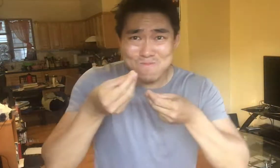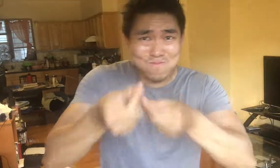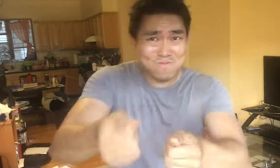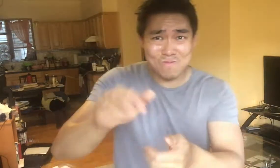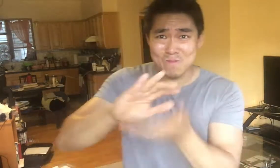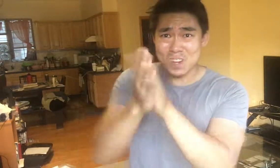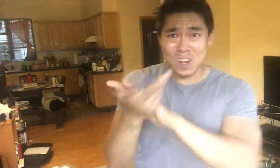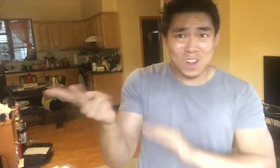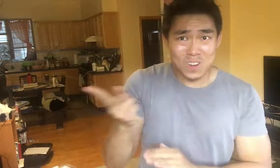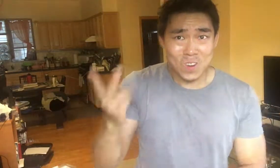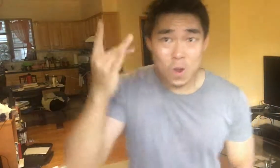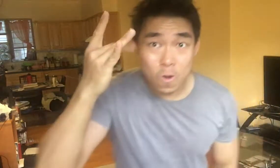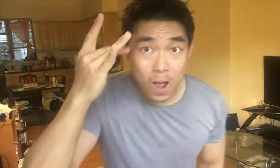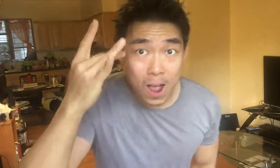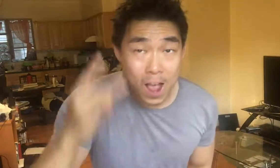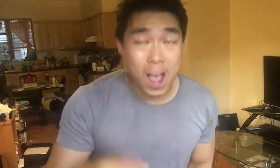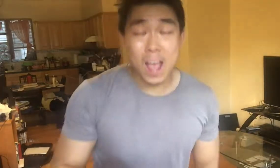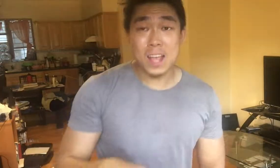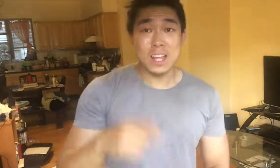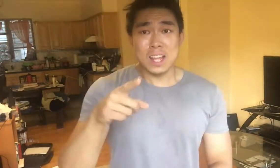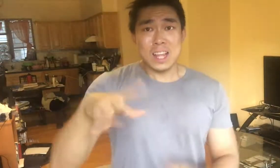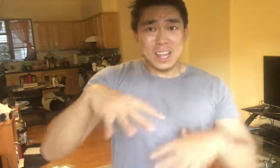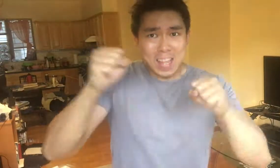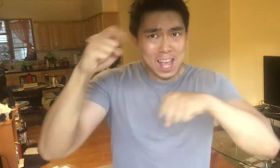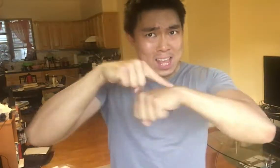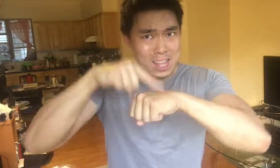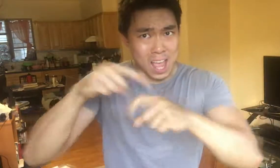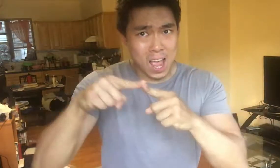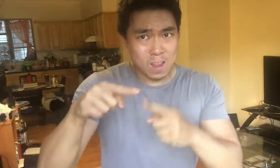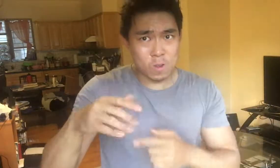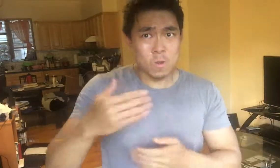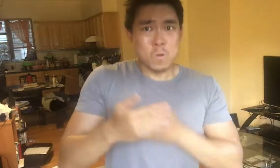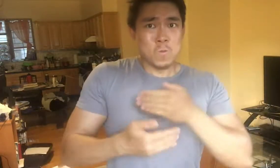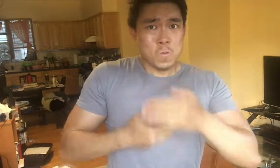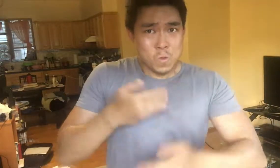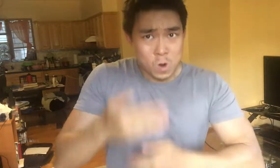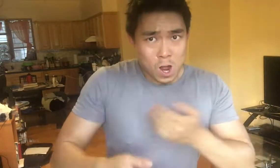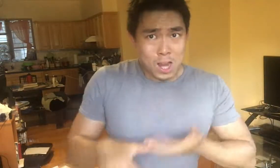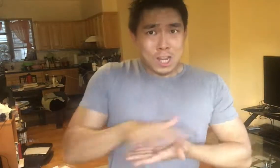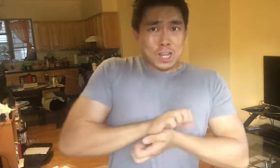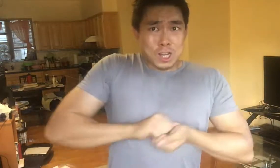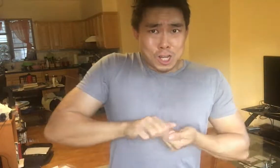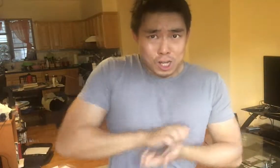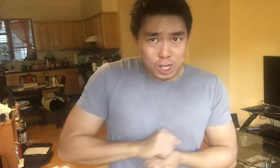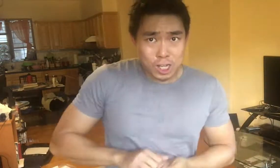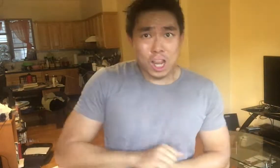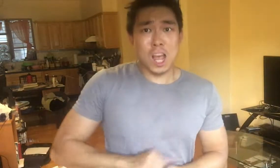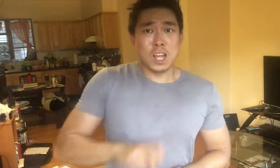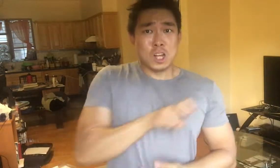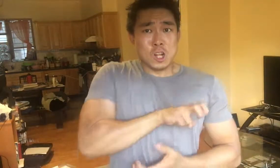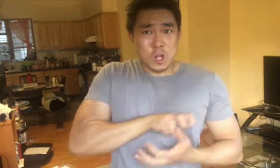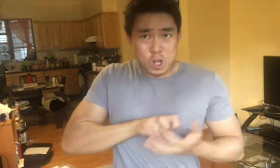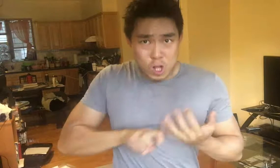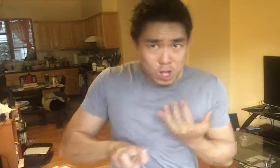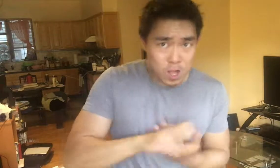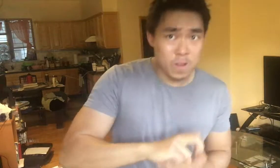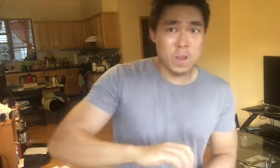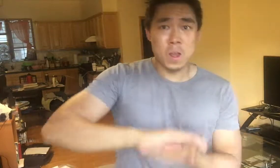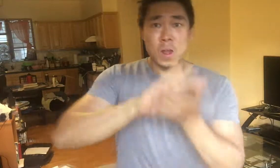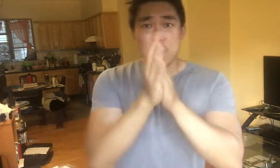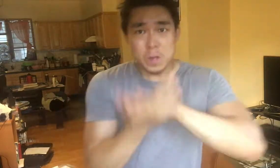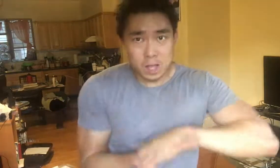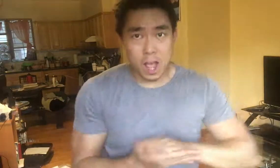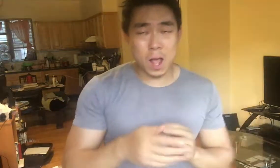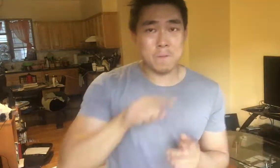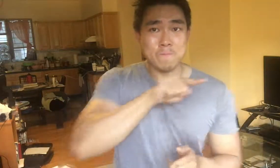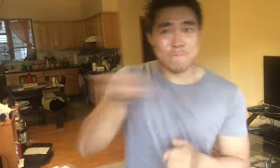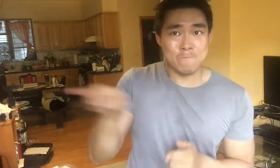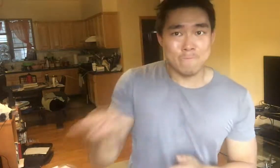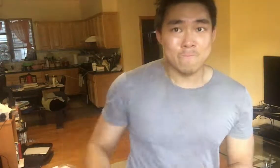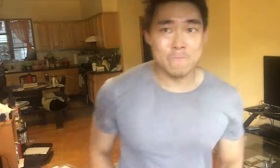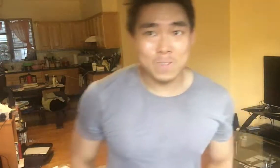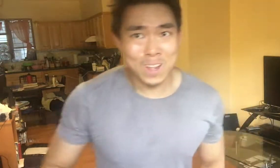However, protein isn’t as easily or quickly converted as carbohydrates or fat, because of the thermic effect (the amount of energy require to digest, absorb, transport and store protein).